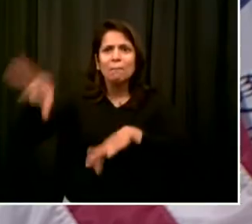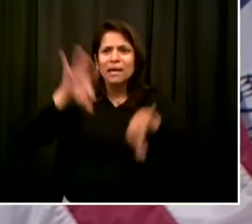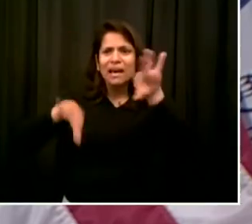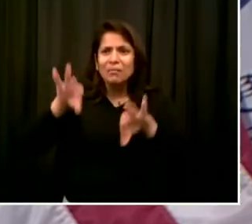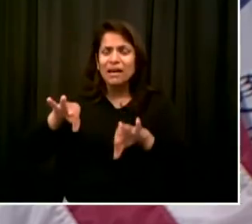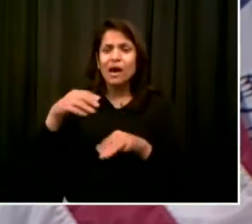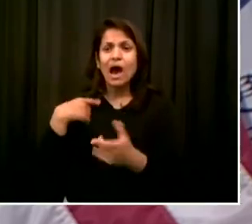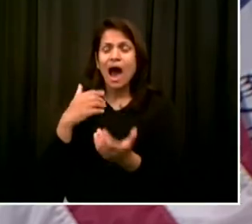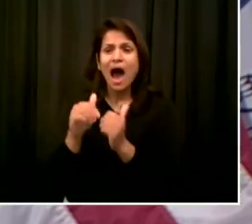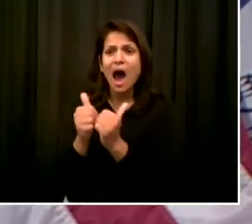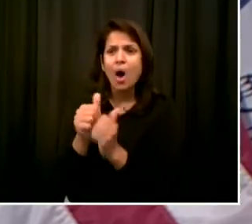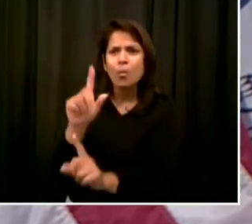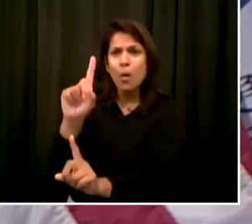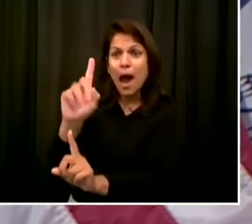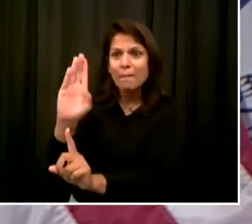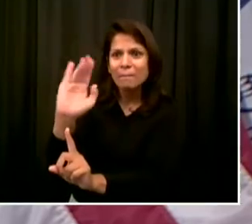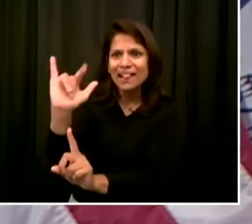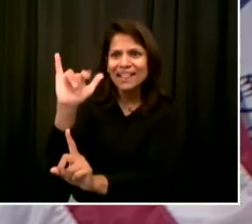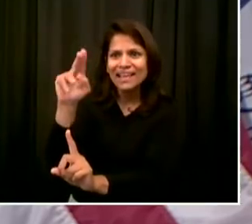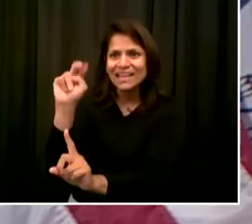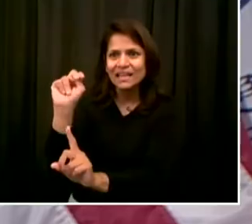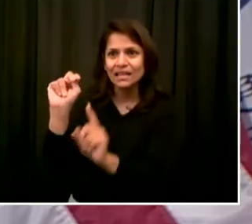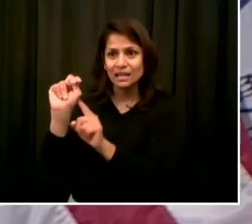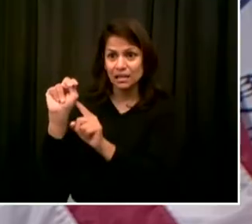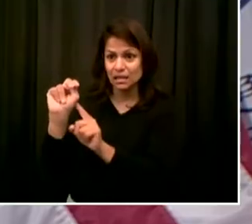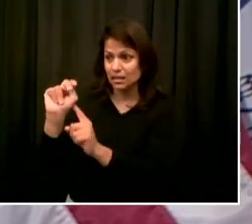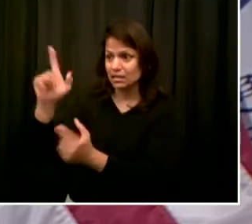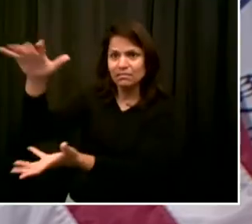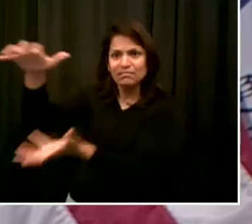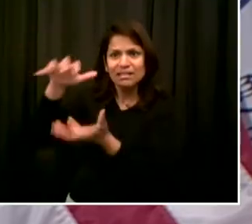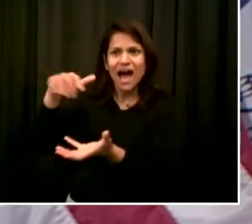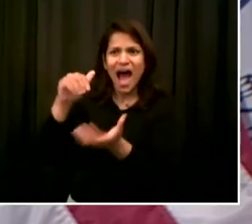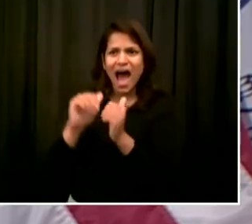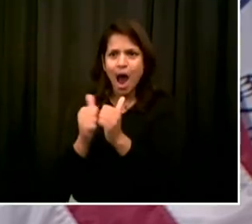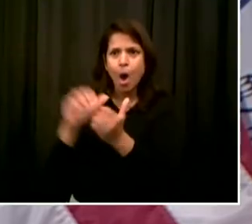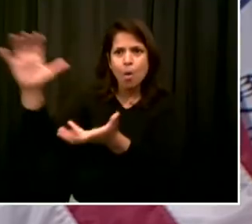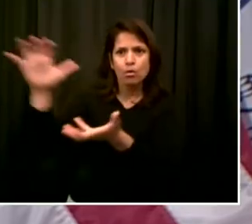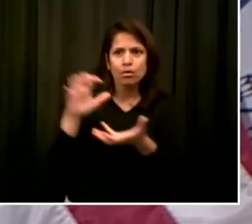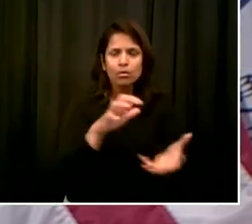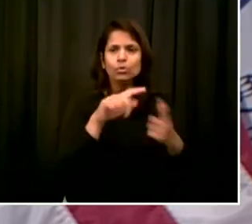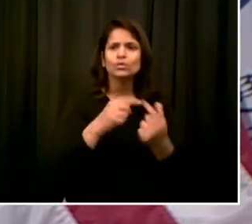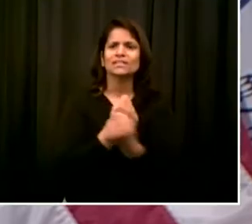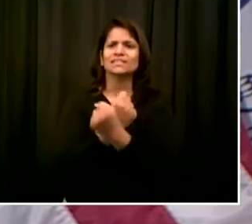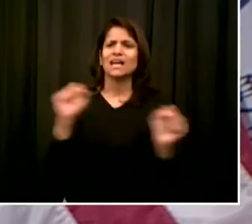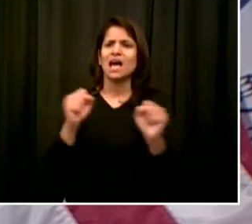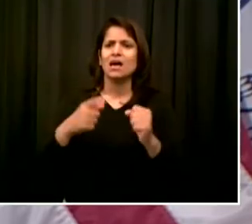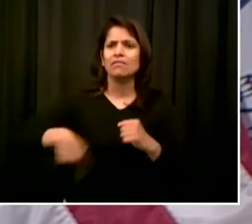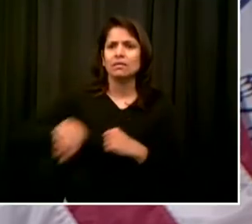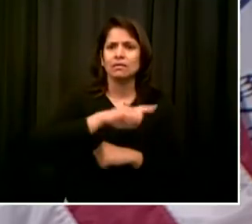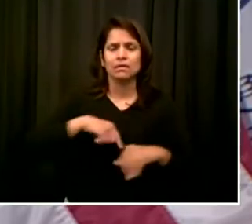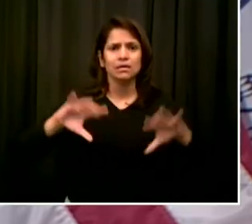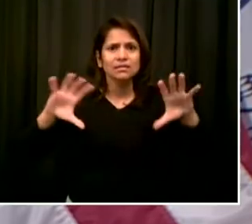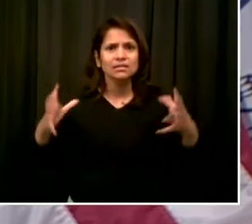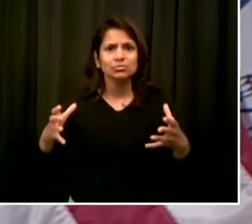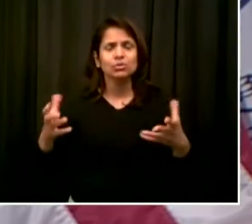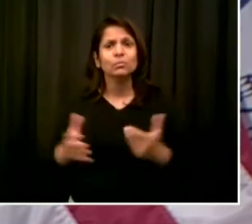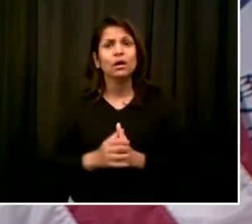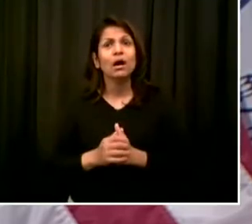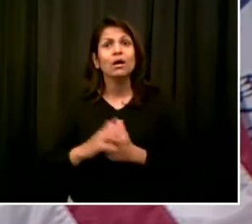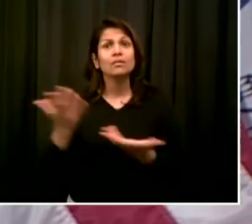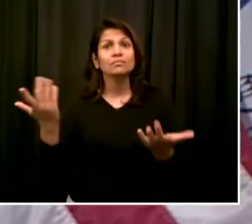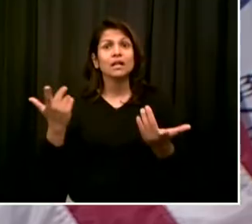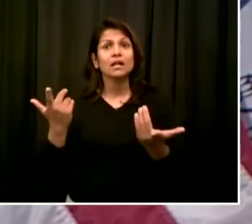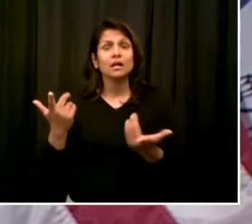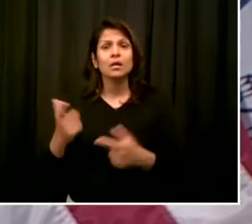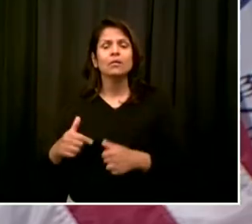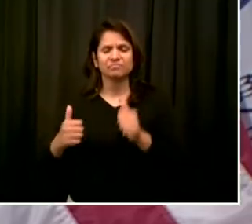IF WE CANNOT FIND A WAY, THEN